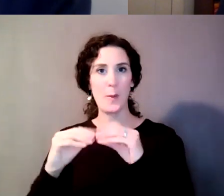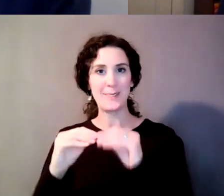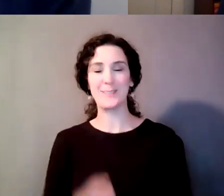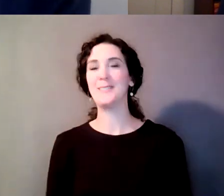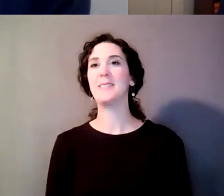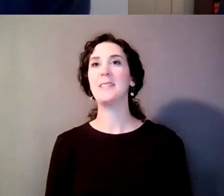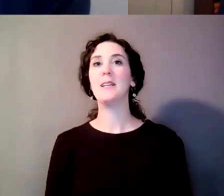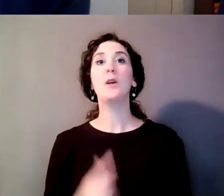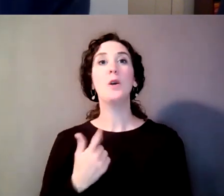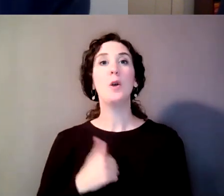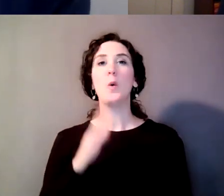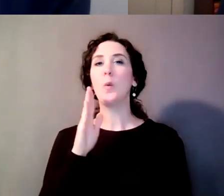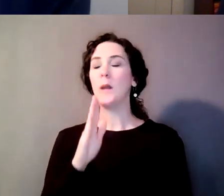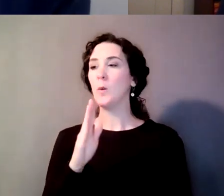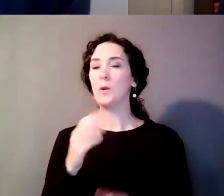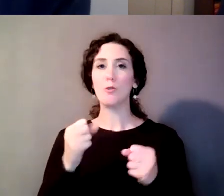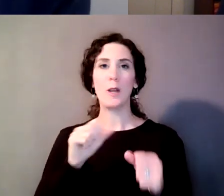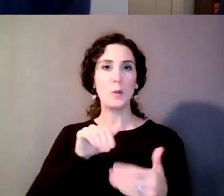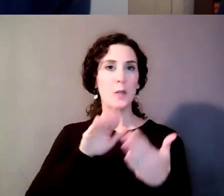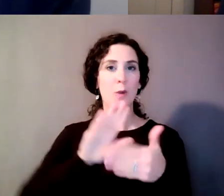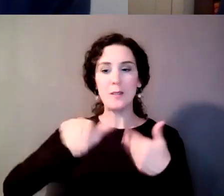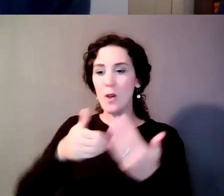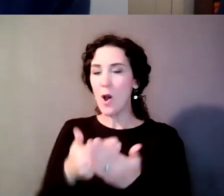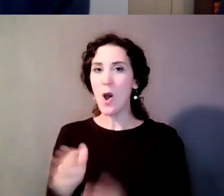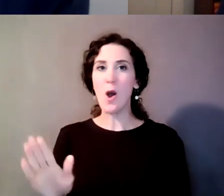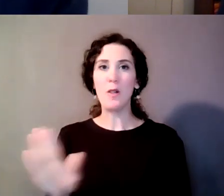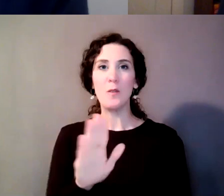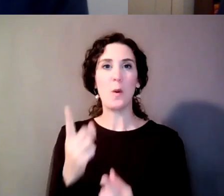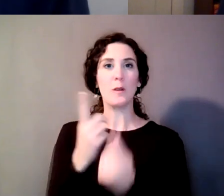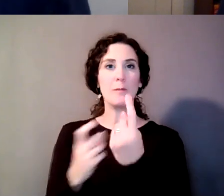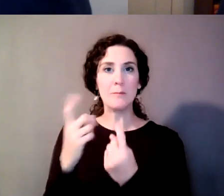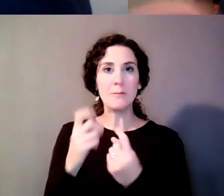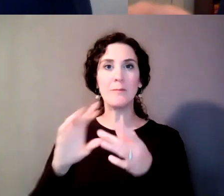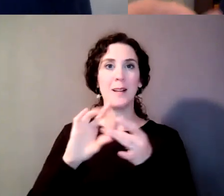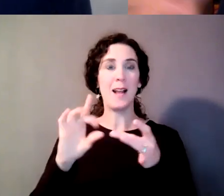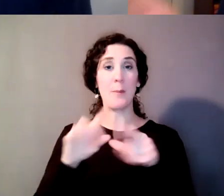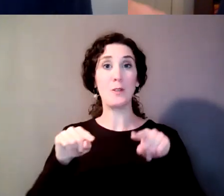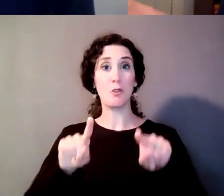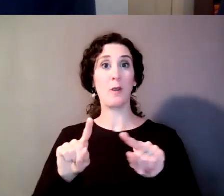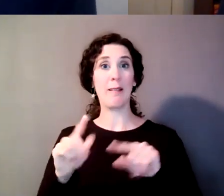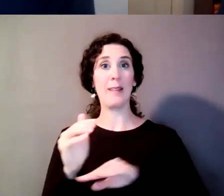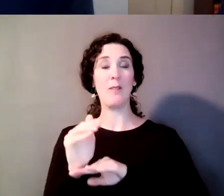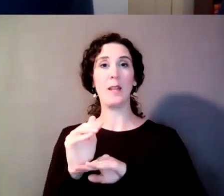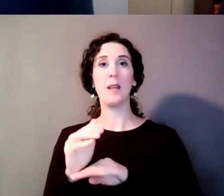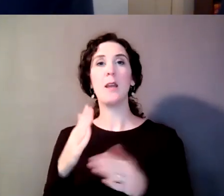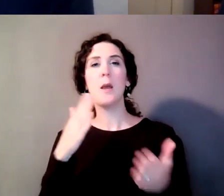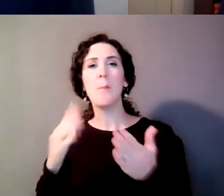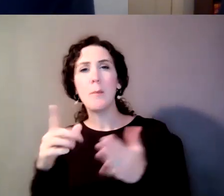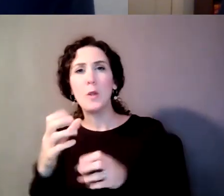make every effort to address your comments and questions throughout the webinar and throughout you may have gotten a notification already that